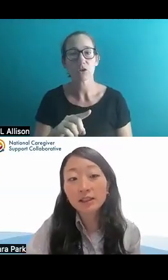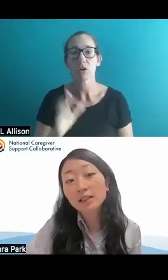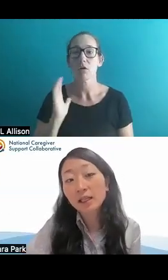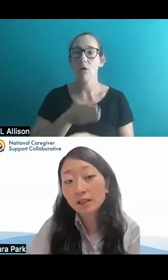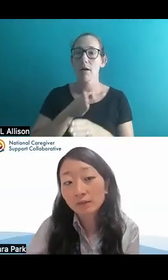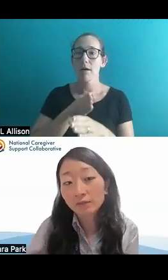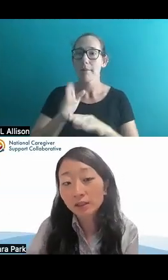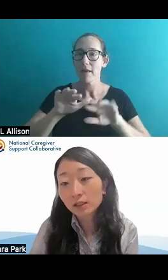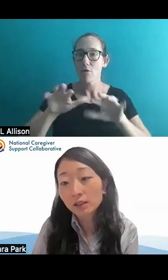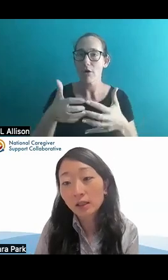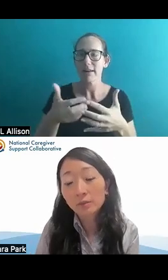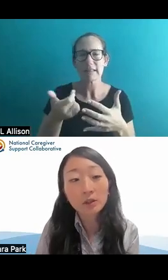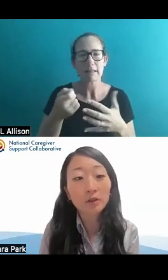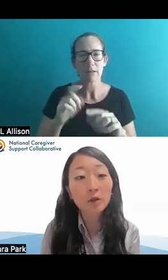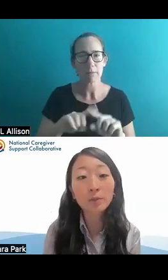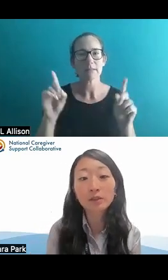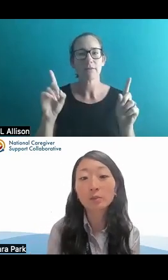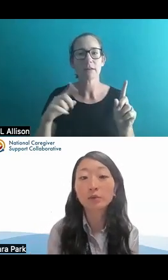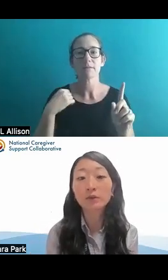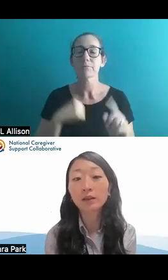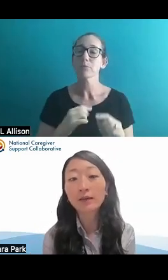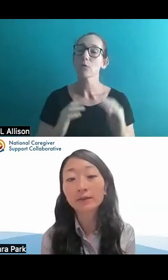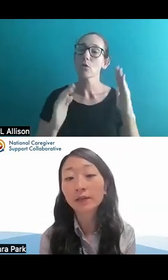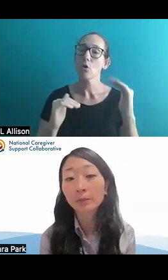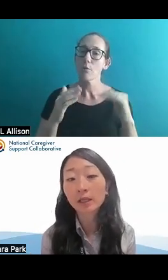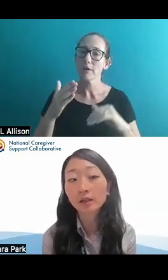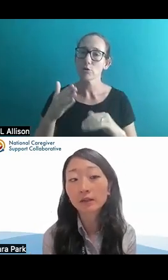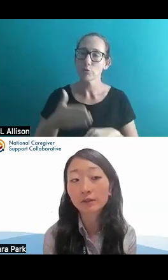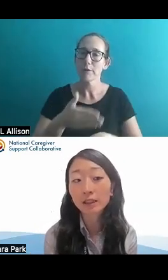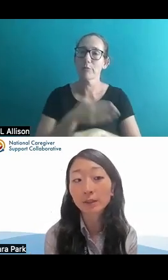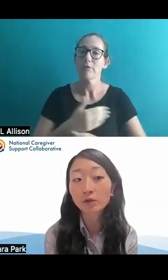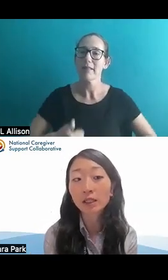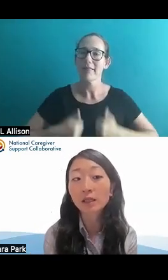is slightly different. So, we're hoping to improve the lives of family caregivers by training